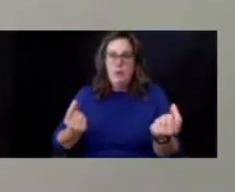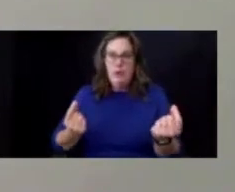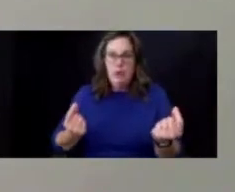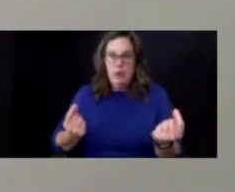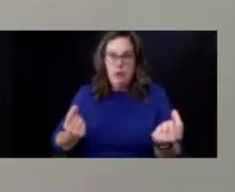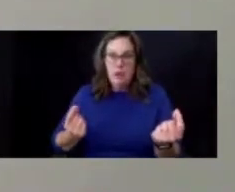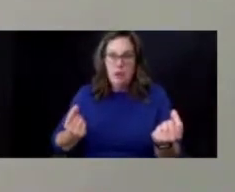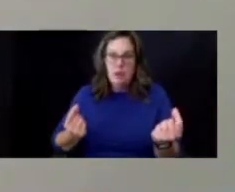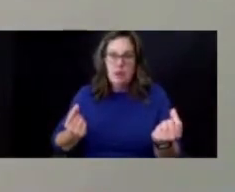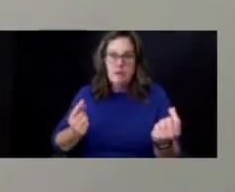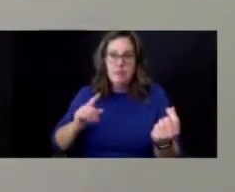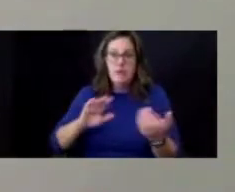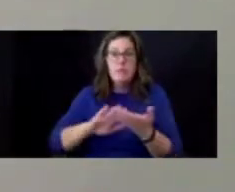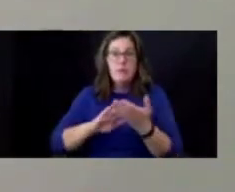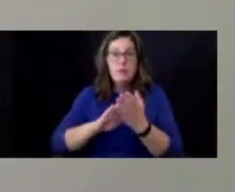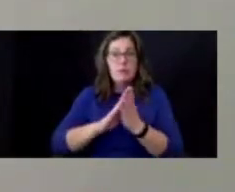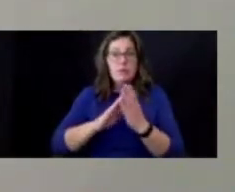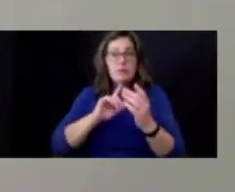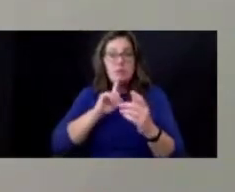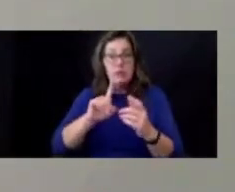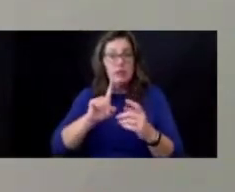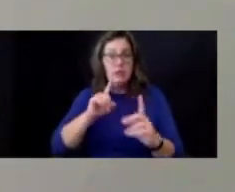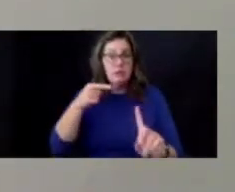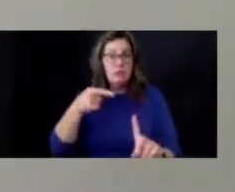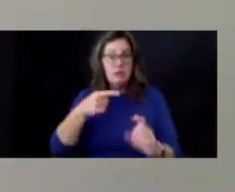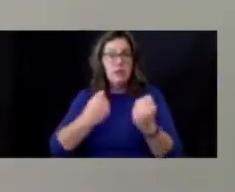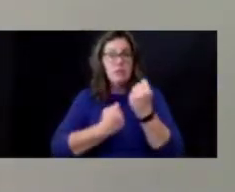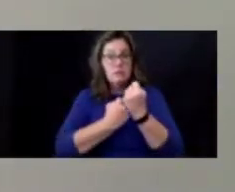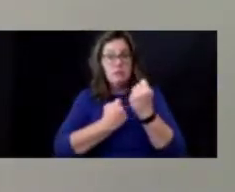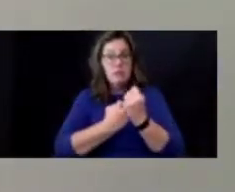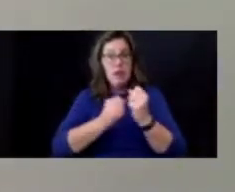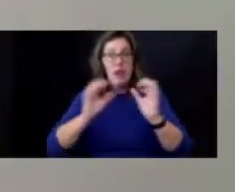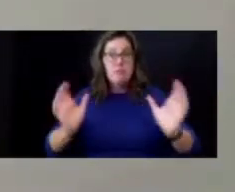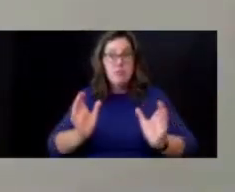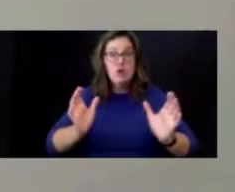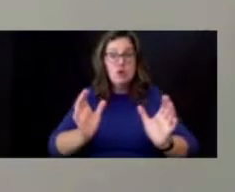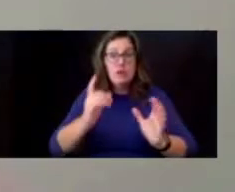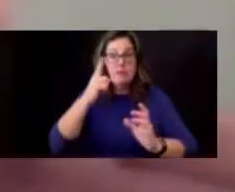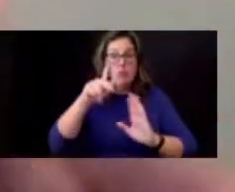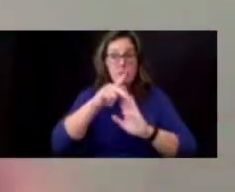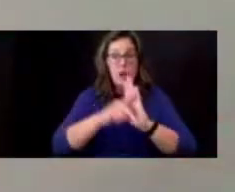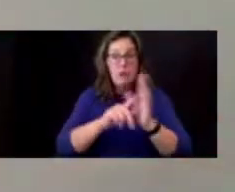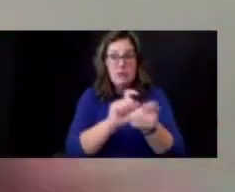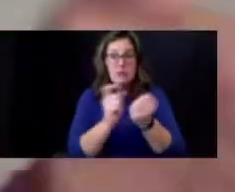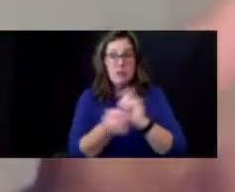advocacy and and pushing for policy change we were able to get that that stretch of highway widened